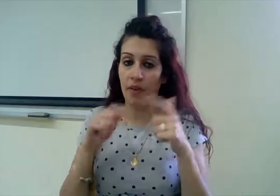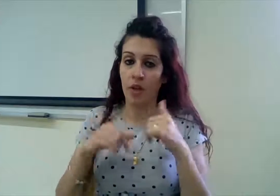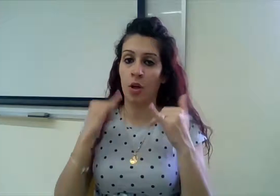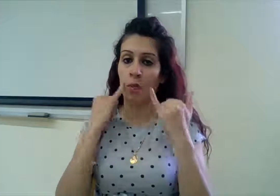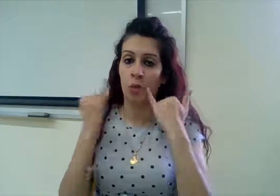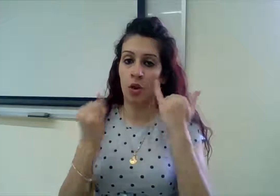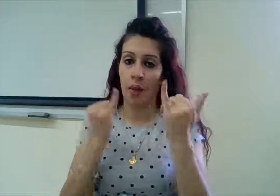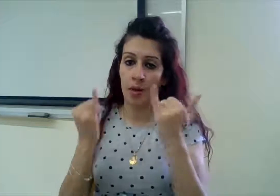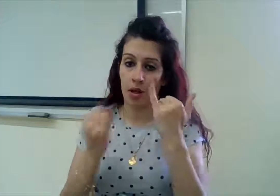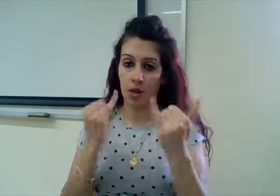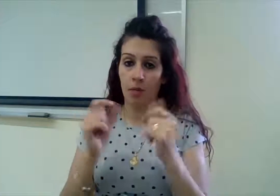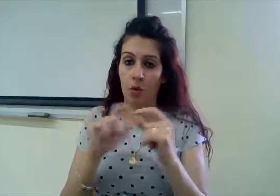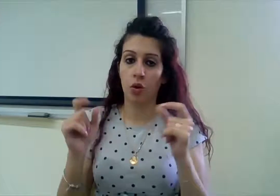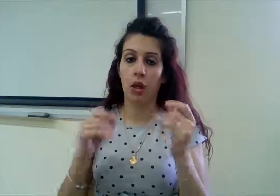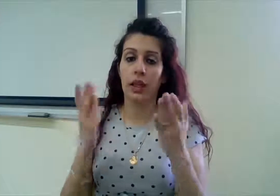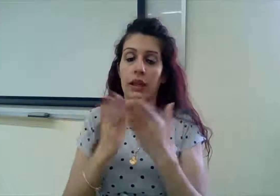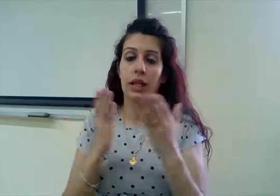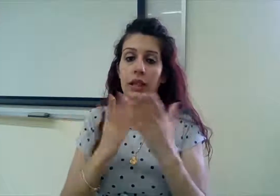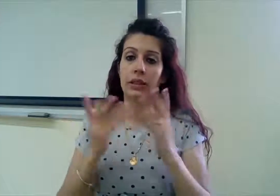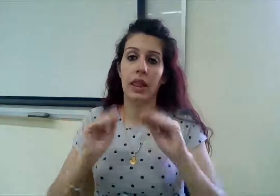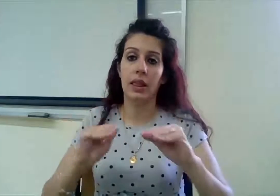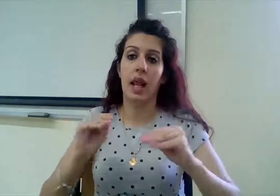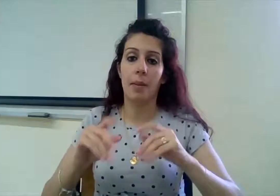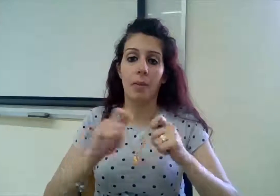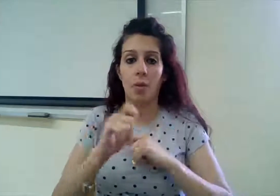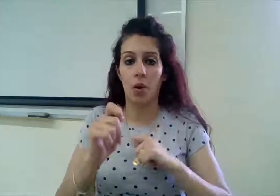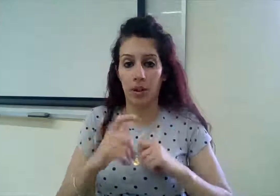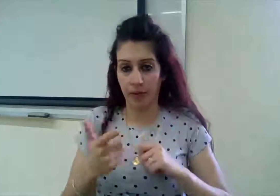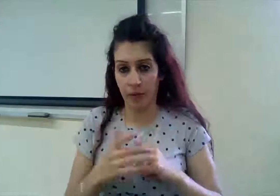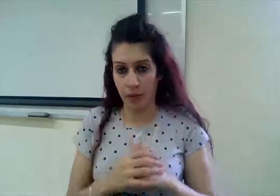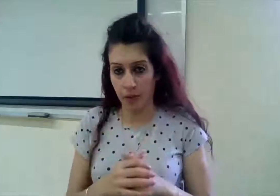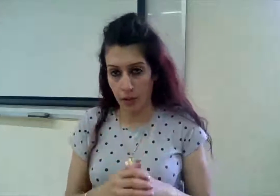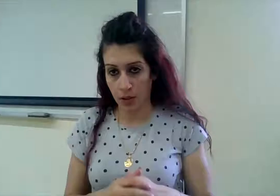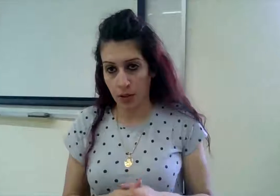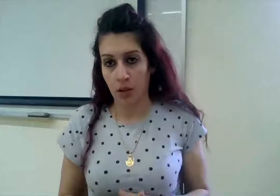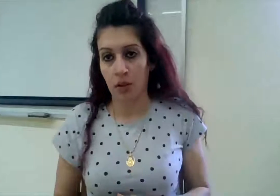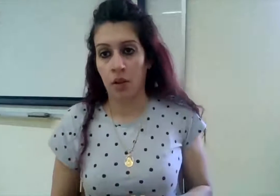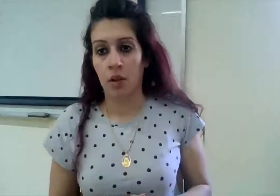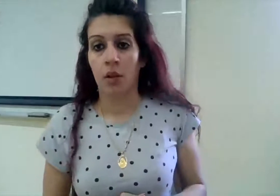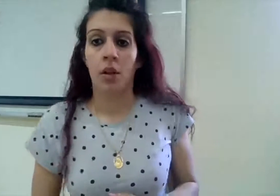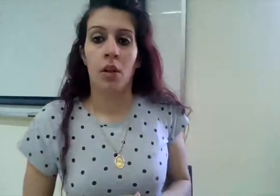opportunities and chances arising currently also like on the technology